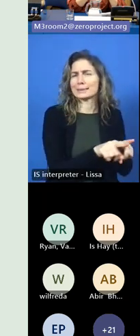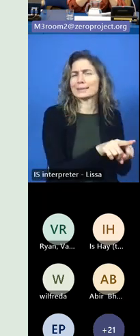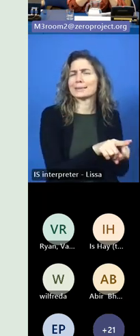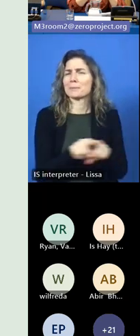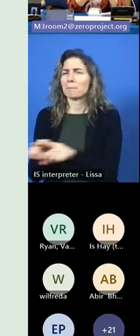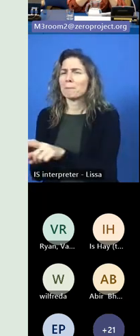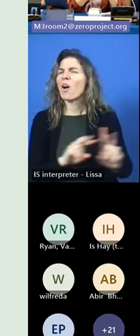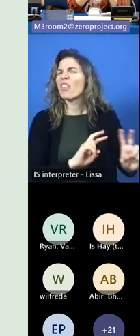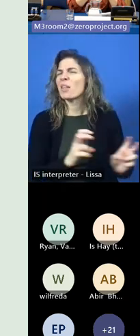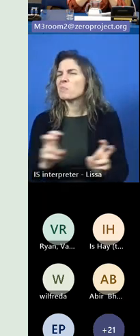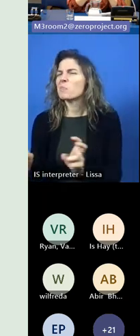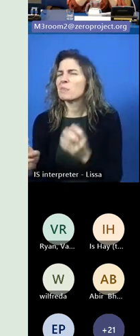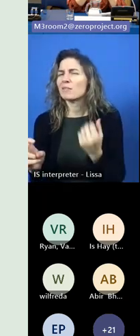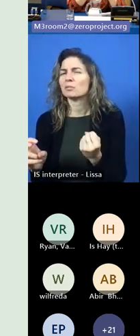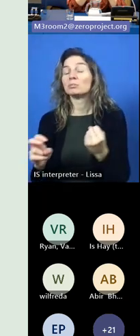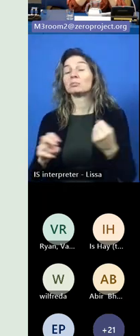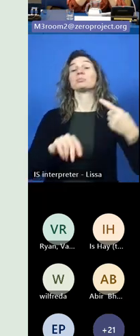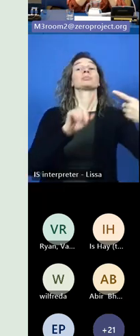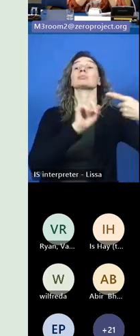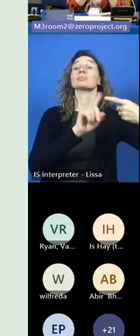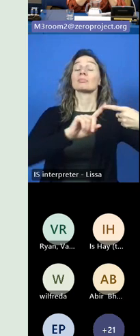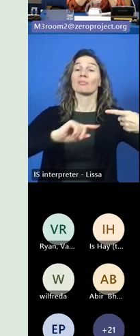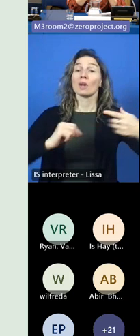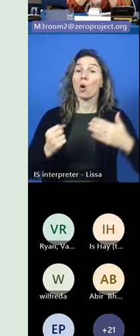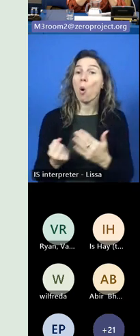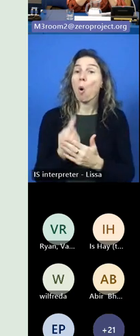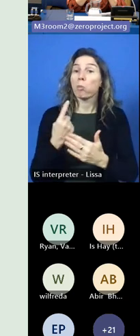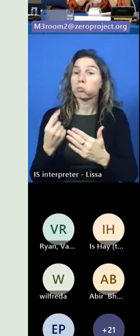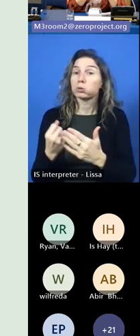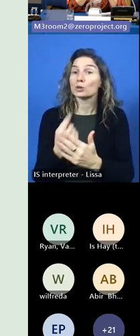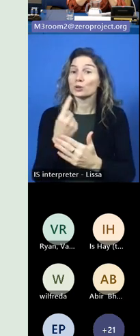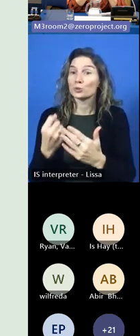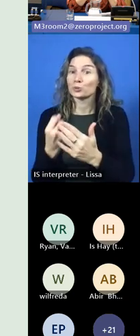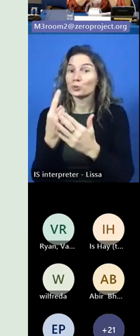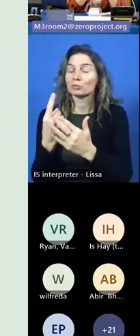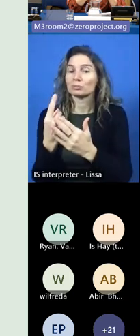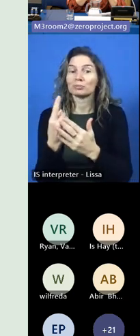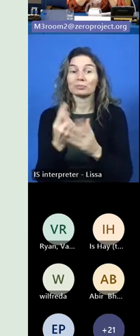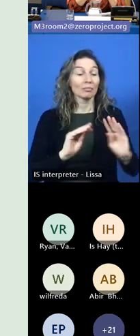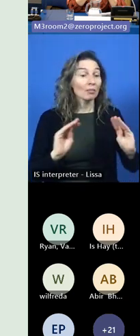with disabilities, especially young people with disabilities to carve their own way and choose a